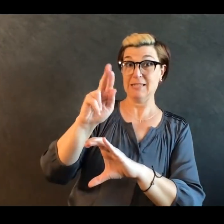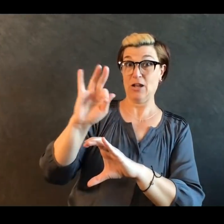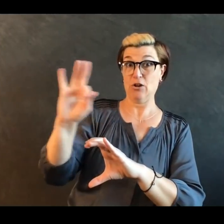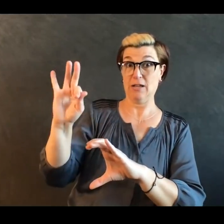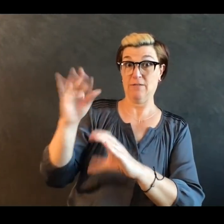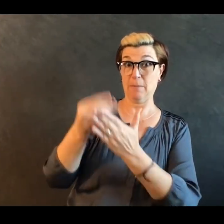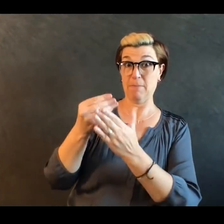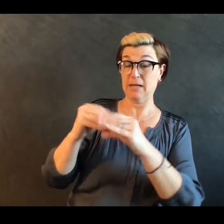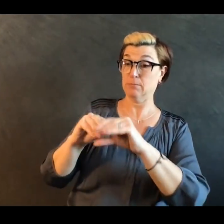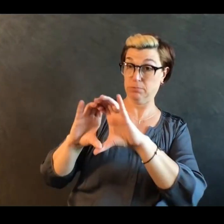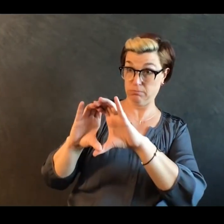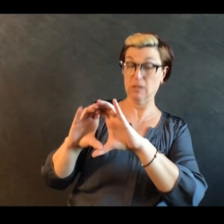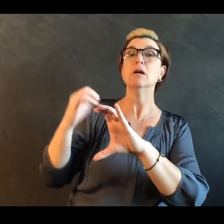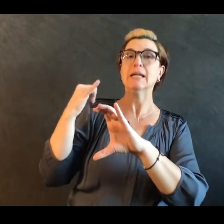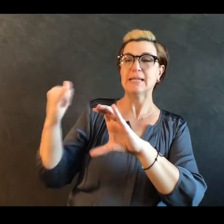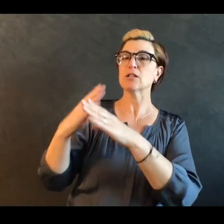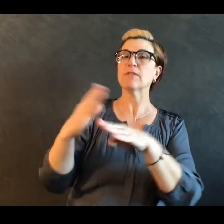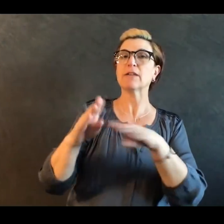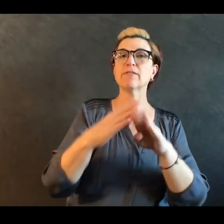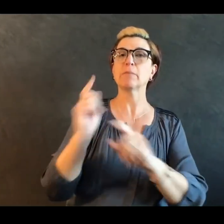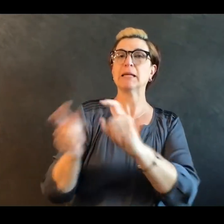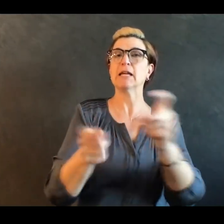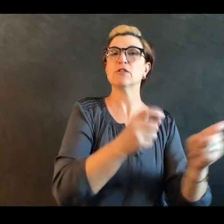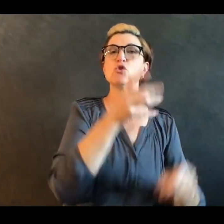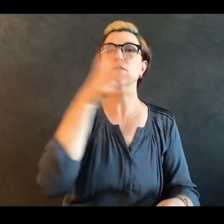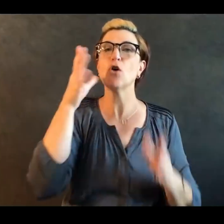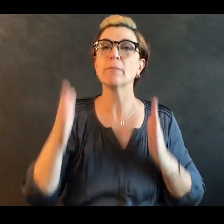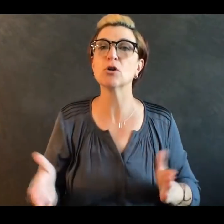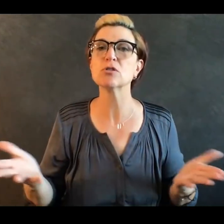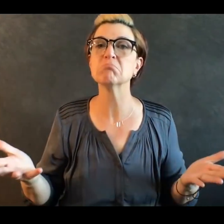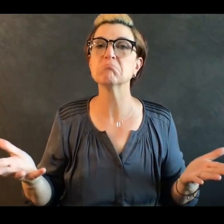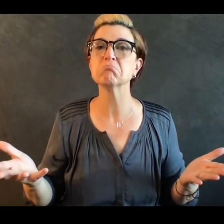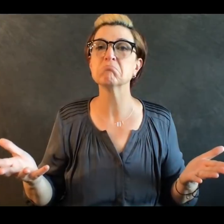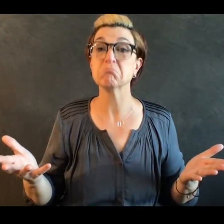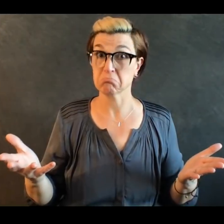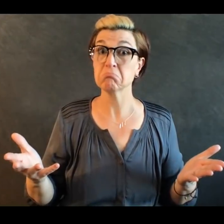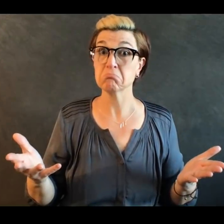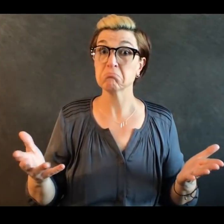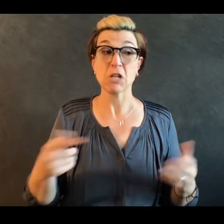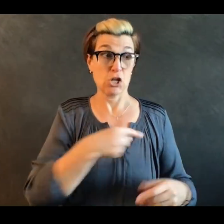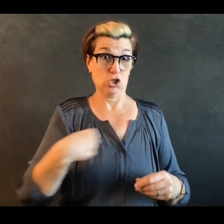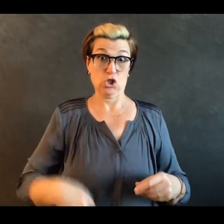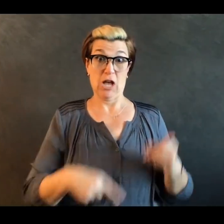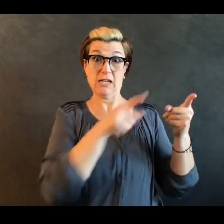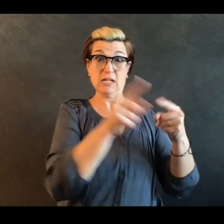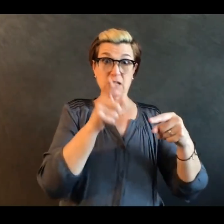now they're benefiting by the amount that they were targeted and we are very